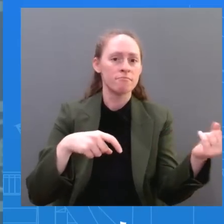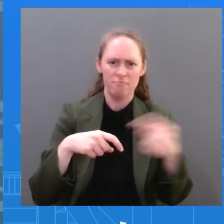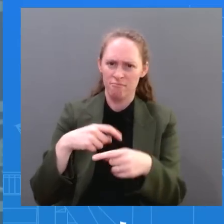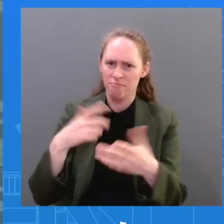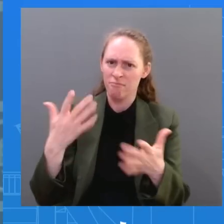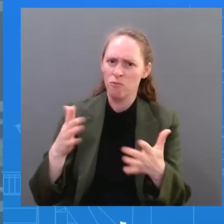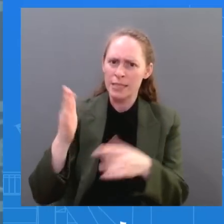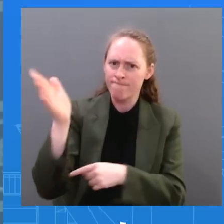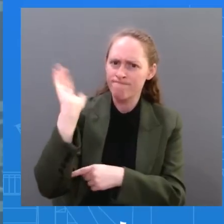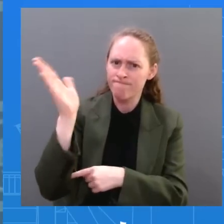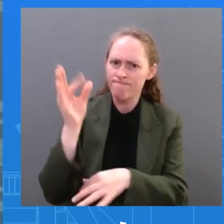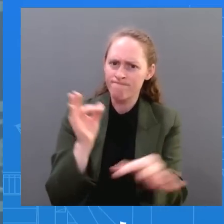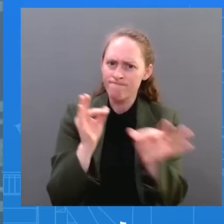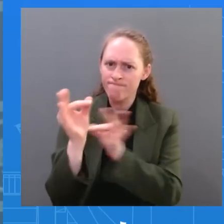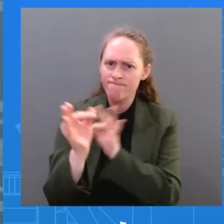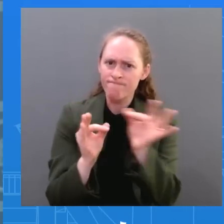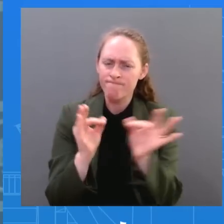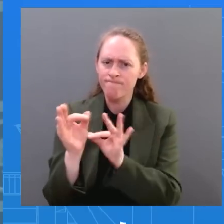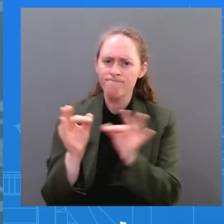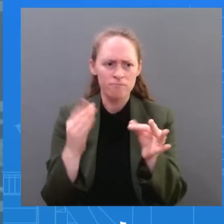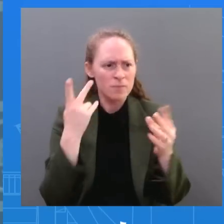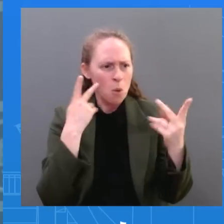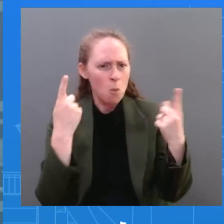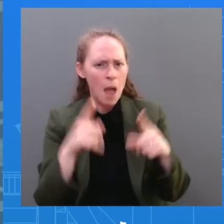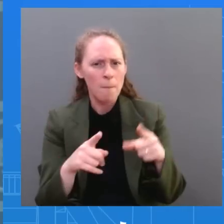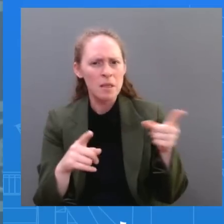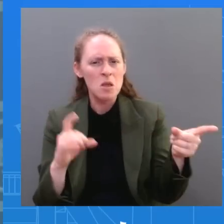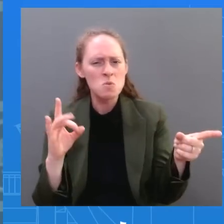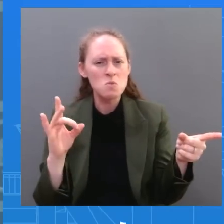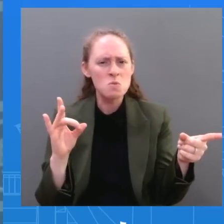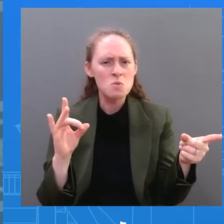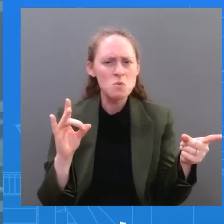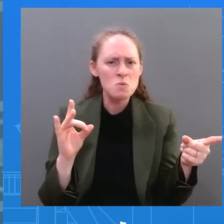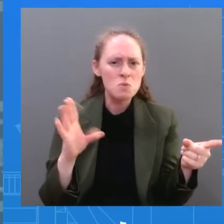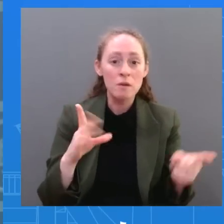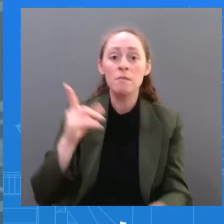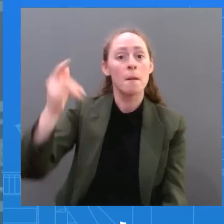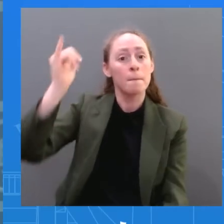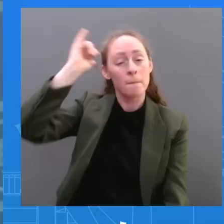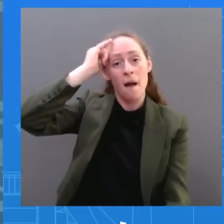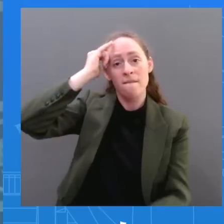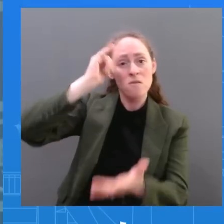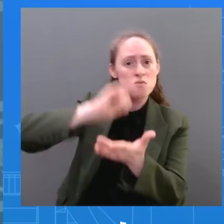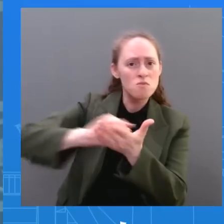He did that in Buffalo as well. And he has shown, over and over again, how important this issue is.